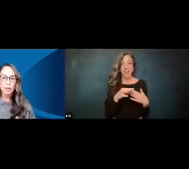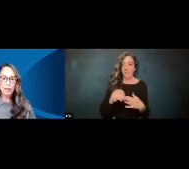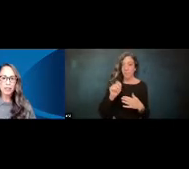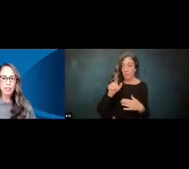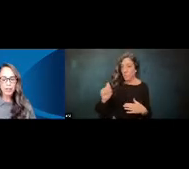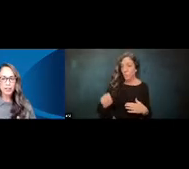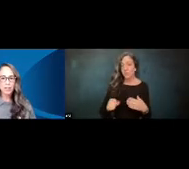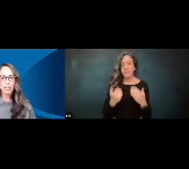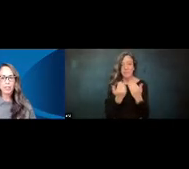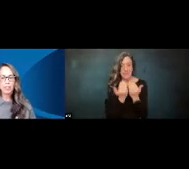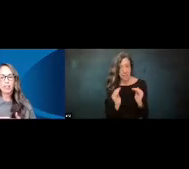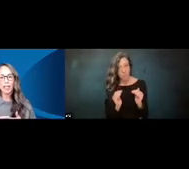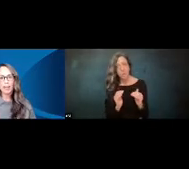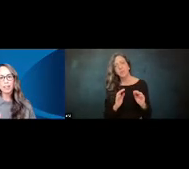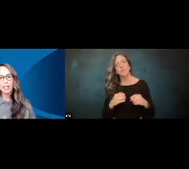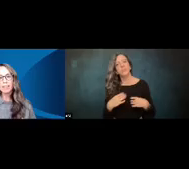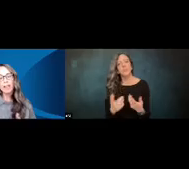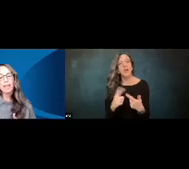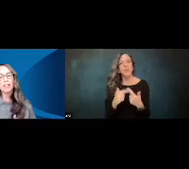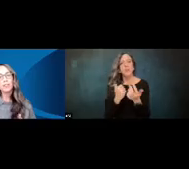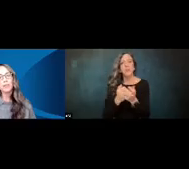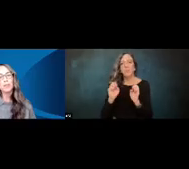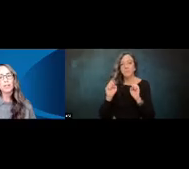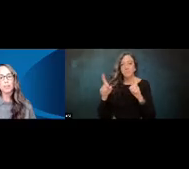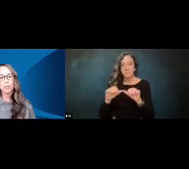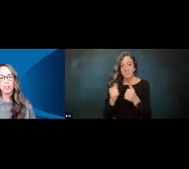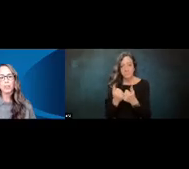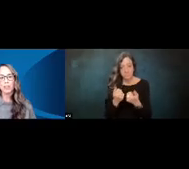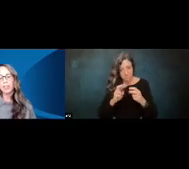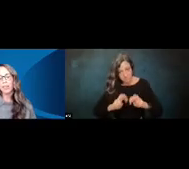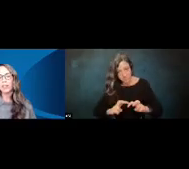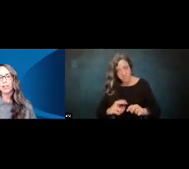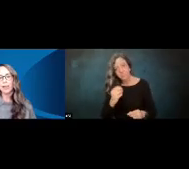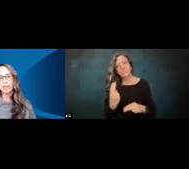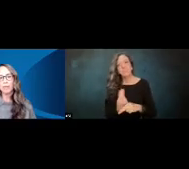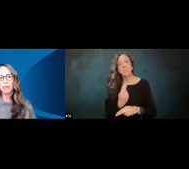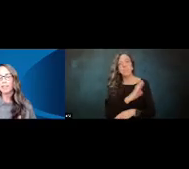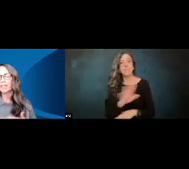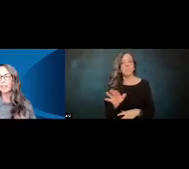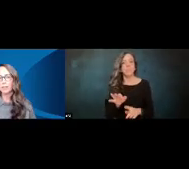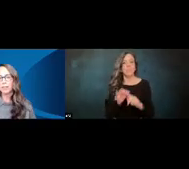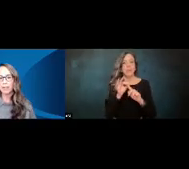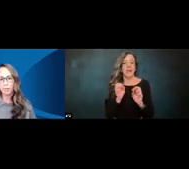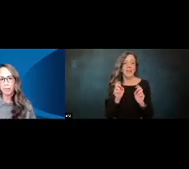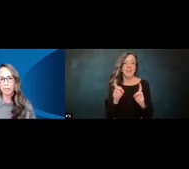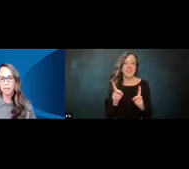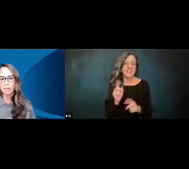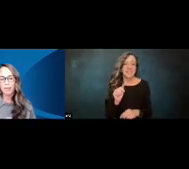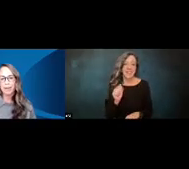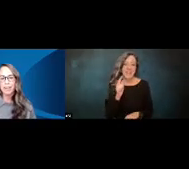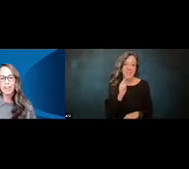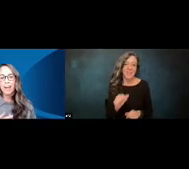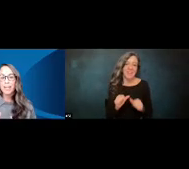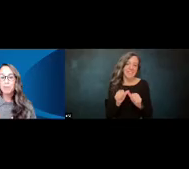to help educational agencies analyze and use their special education data for continuous improvement.